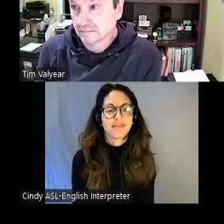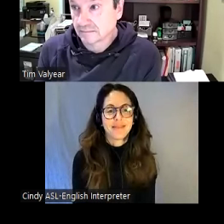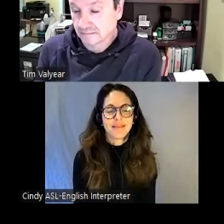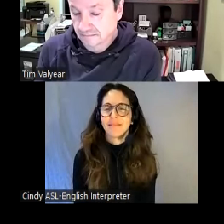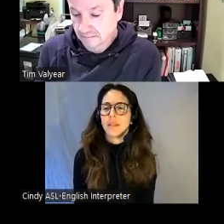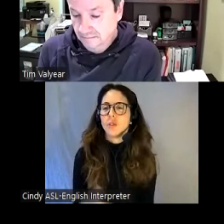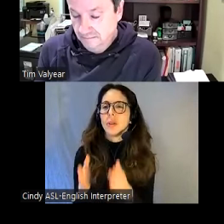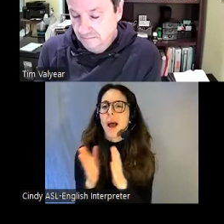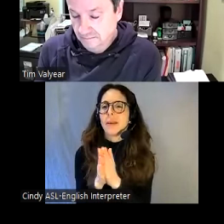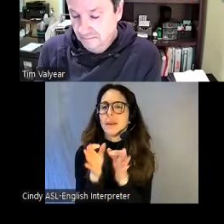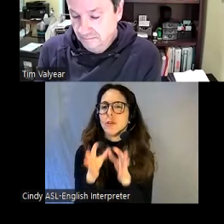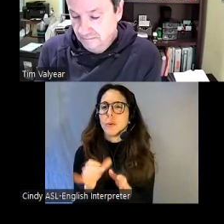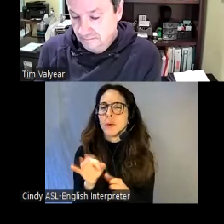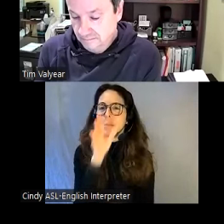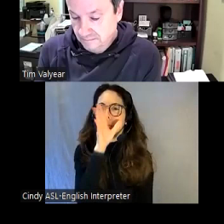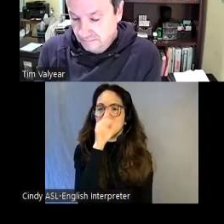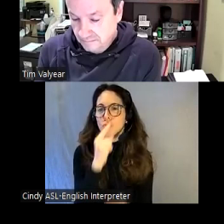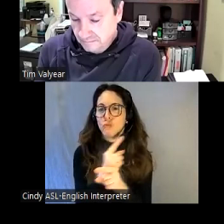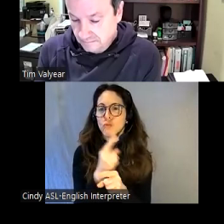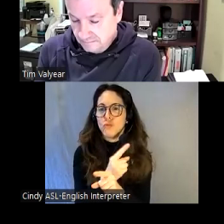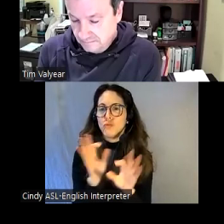territory. Am I going at an okay pace with ASL and